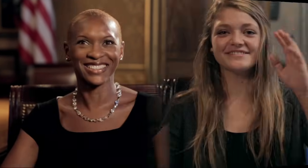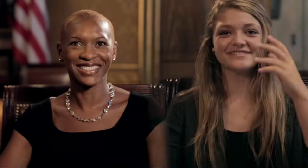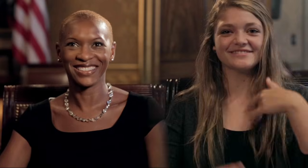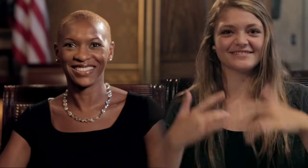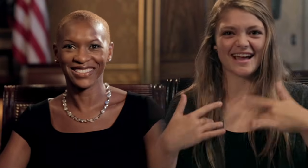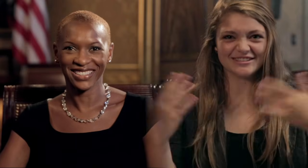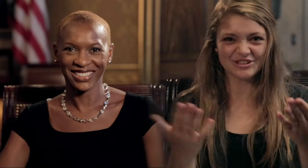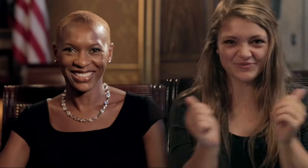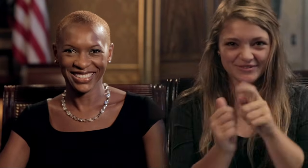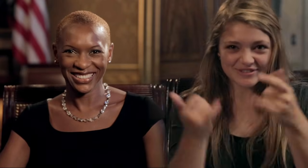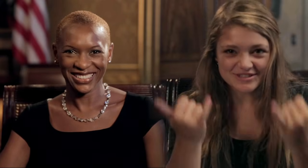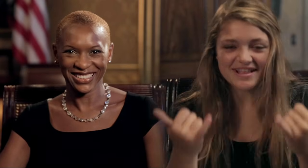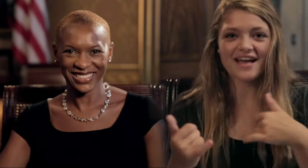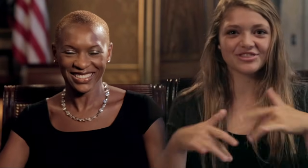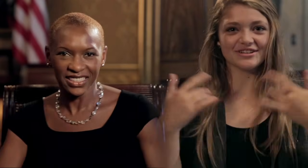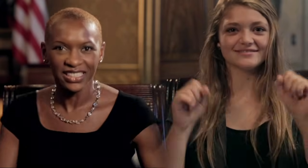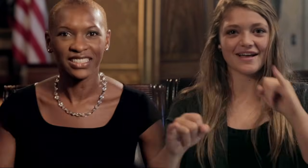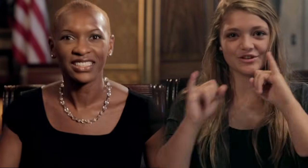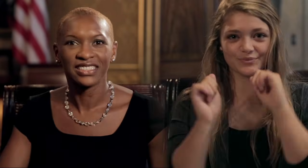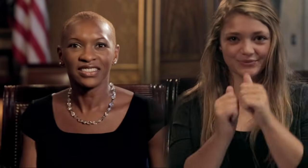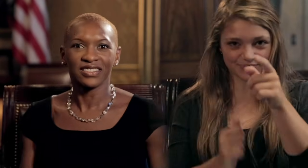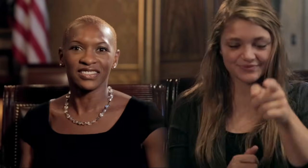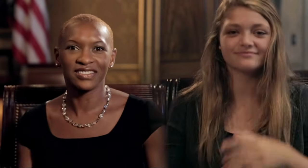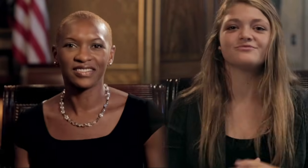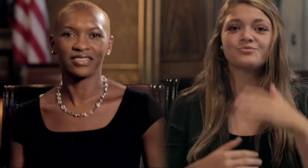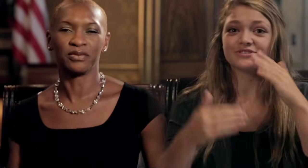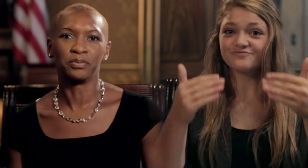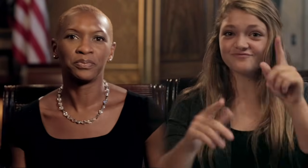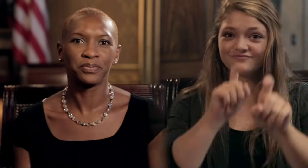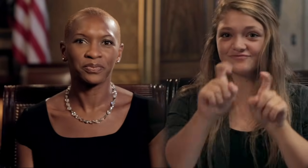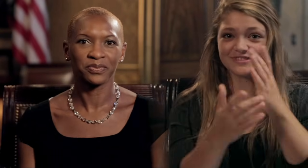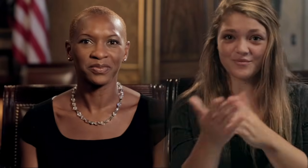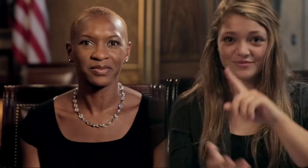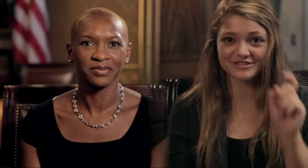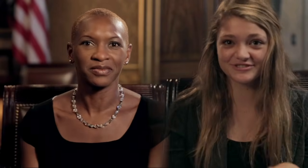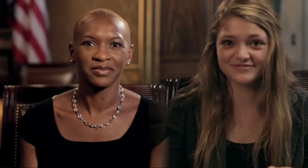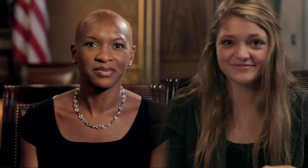Hello. I'm excited to be here with you today. I'm thrilled to interview you, and I'll go ahead and ask some questions.